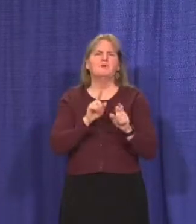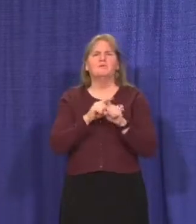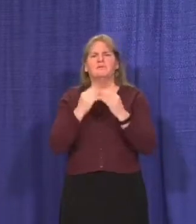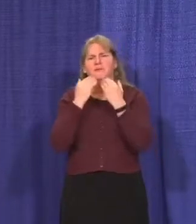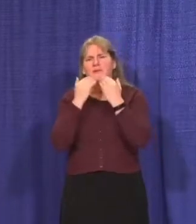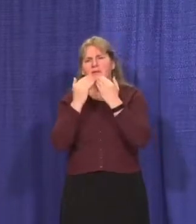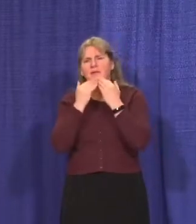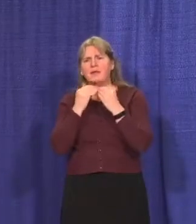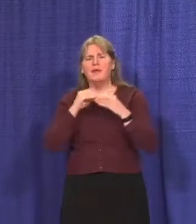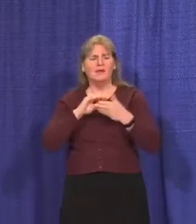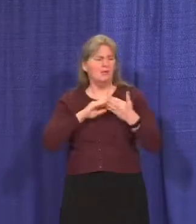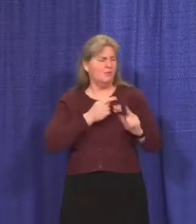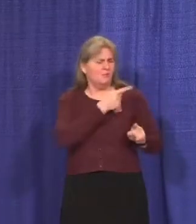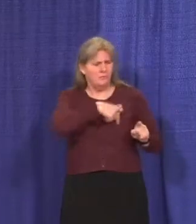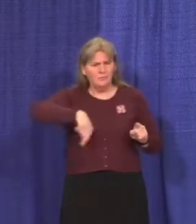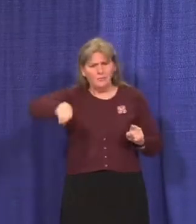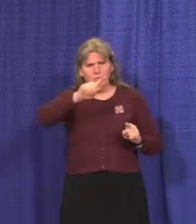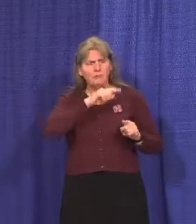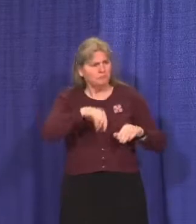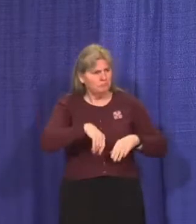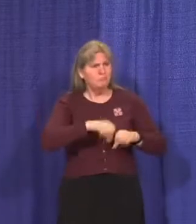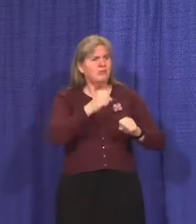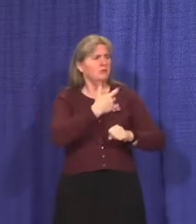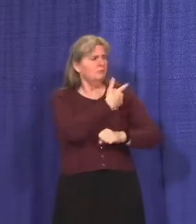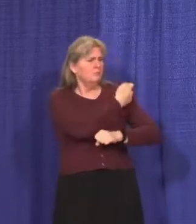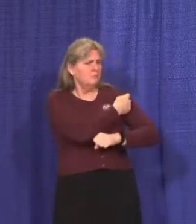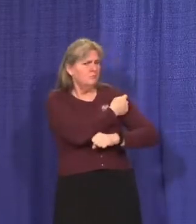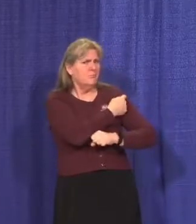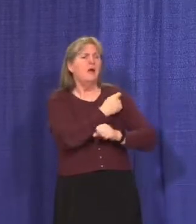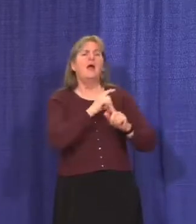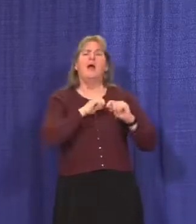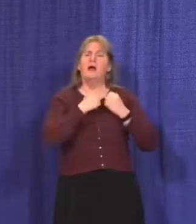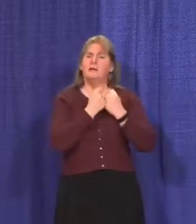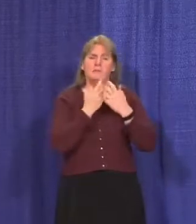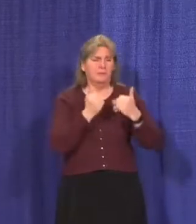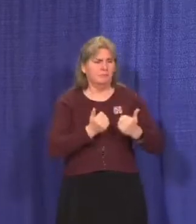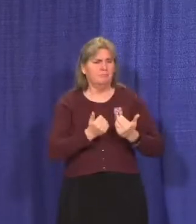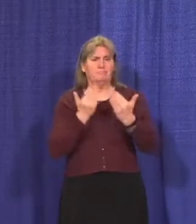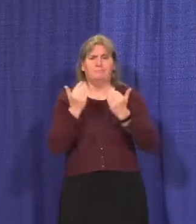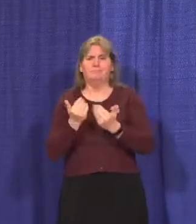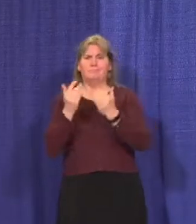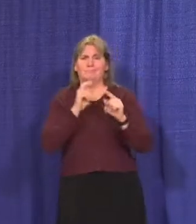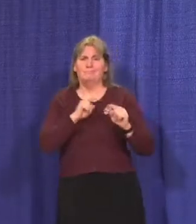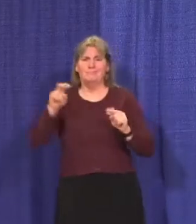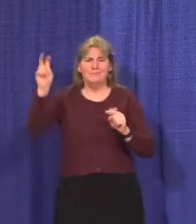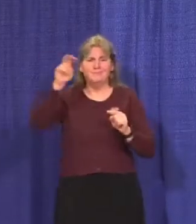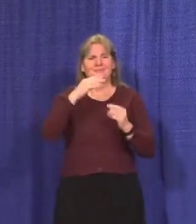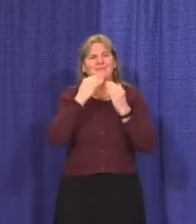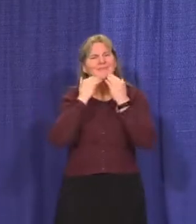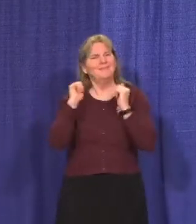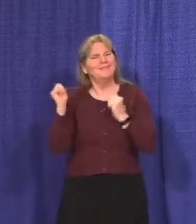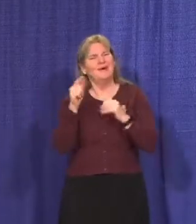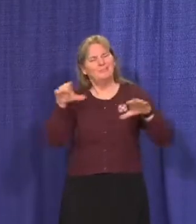shot. Thank you for all that you do. I had a great opportunity to